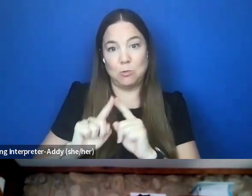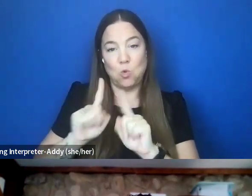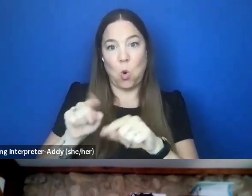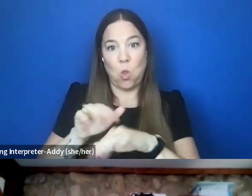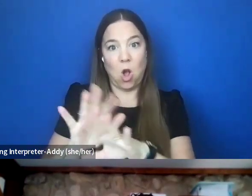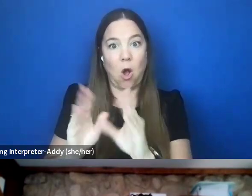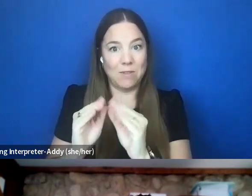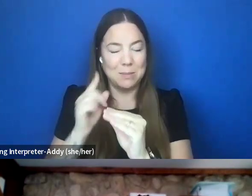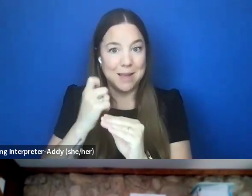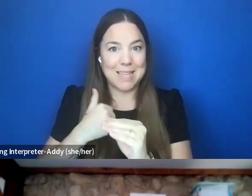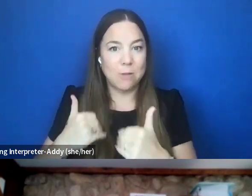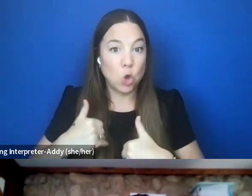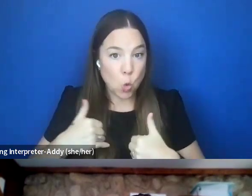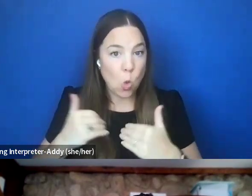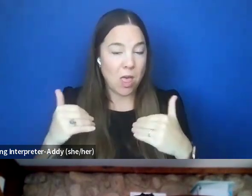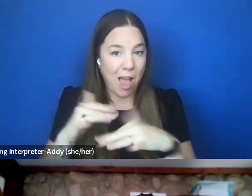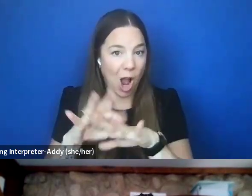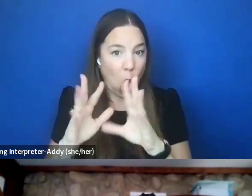Don Dew: when she is yeah. Elissa w/ APRIL: Absolutely.